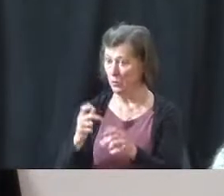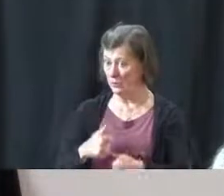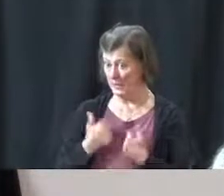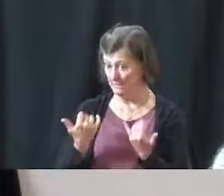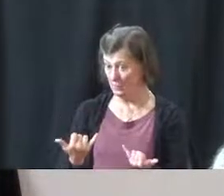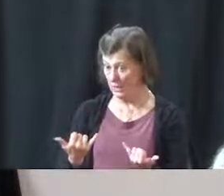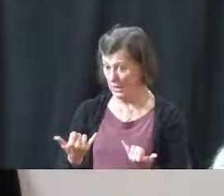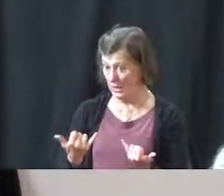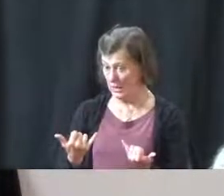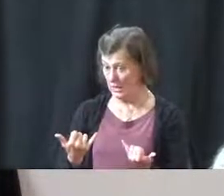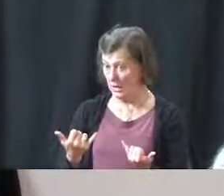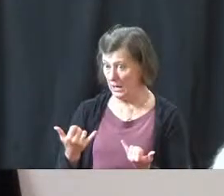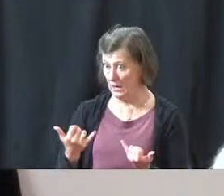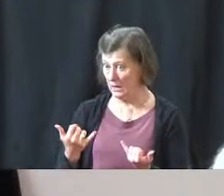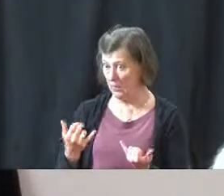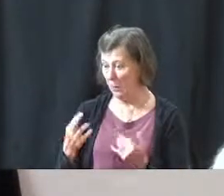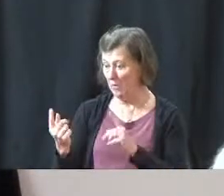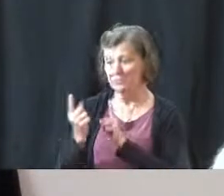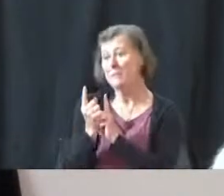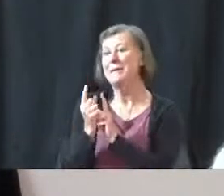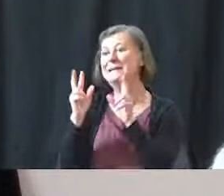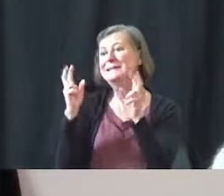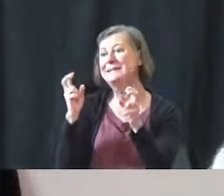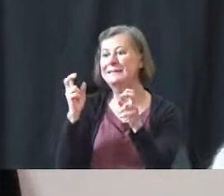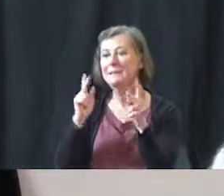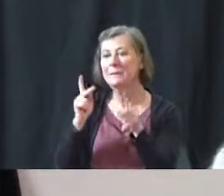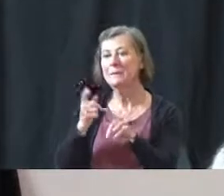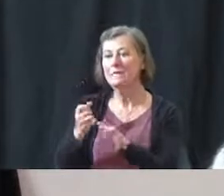We encounter people from the past, read about their lives, study them.